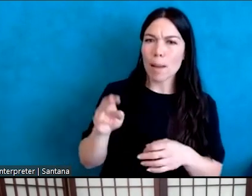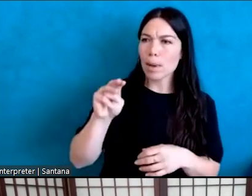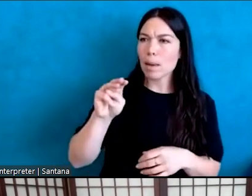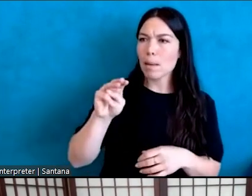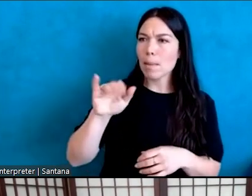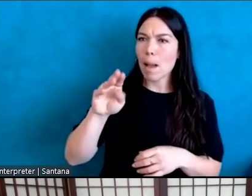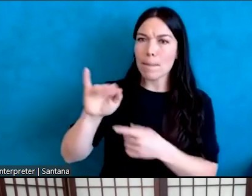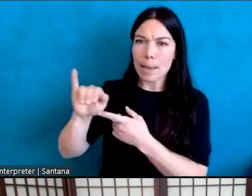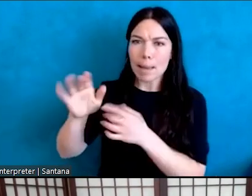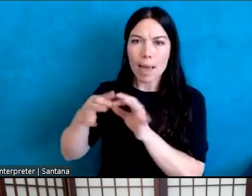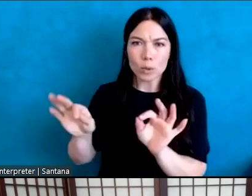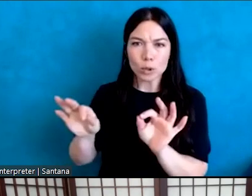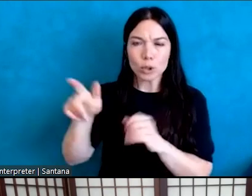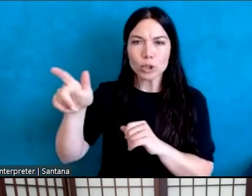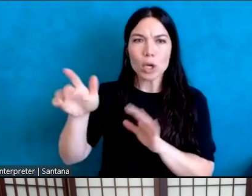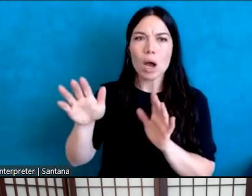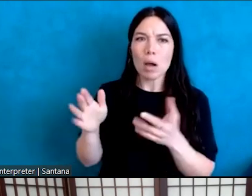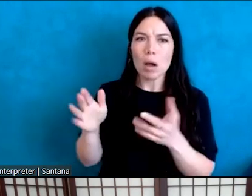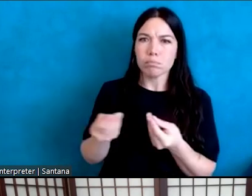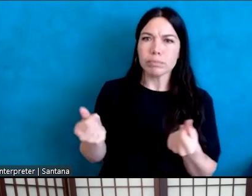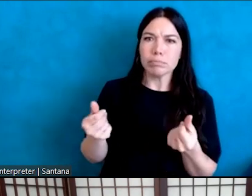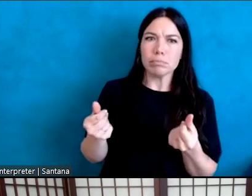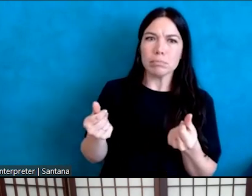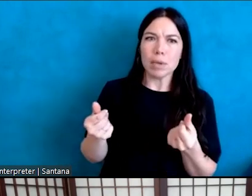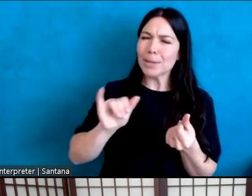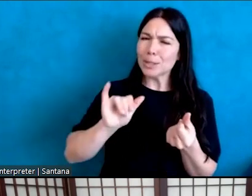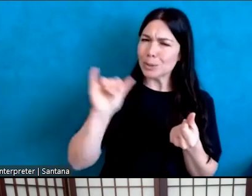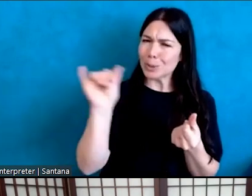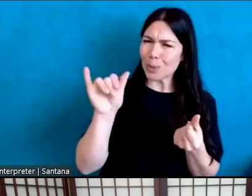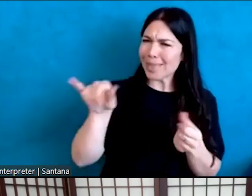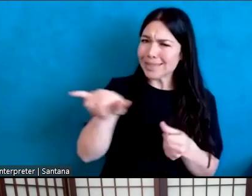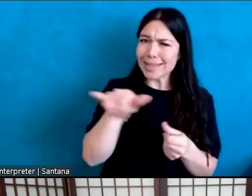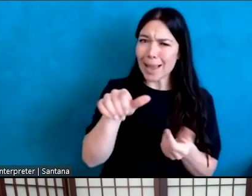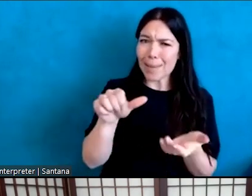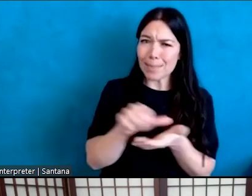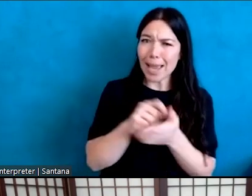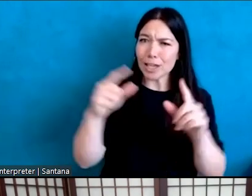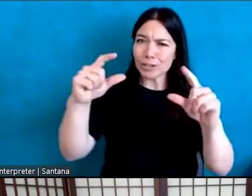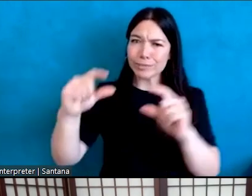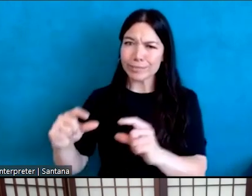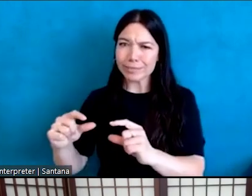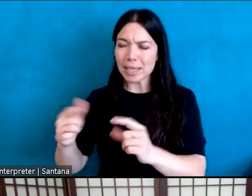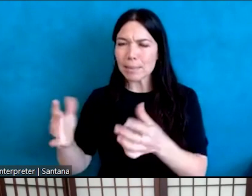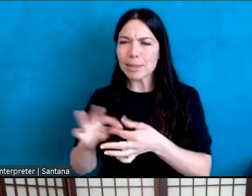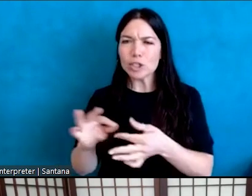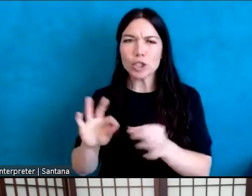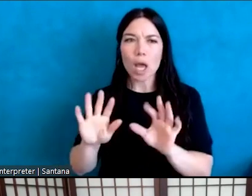Yet also, and interestingly, on the same page described revitalization efforts and people using the language.